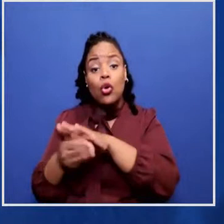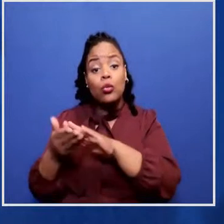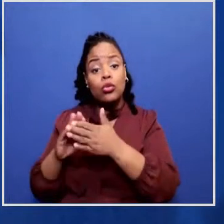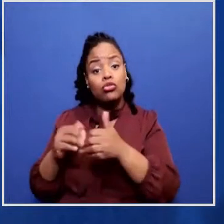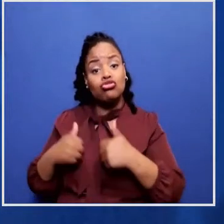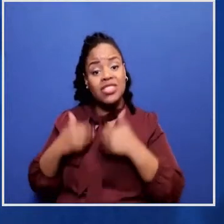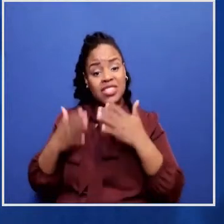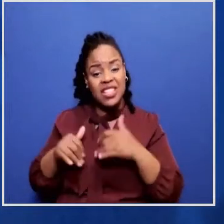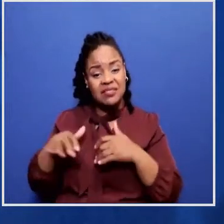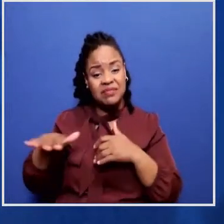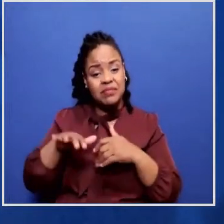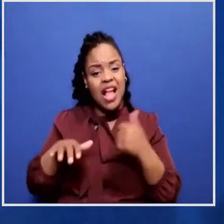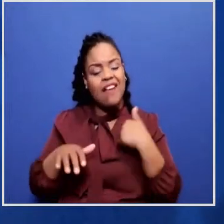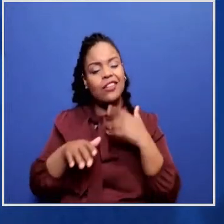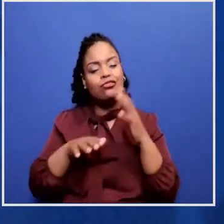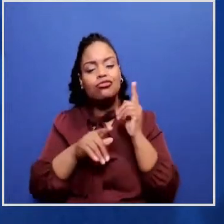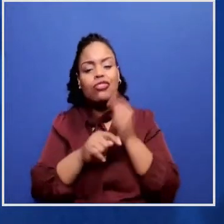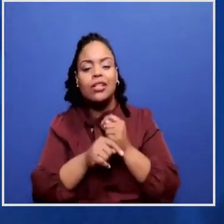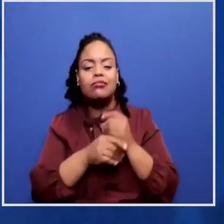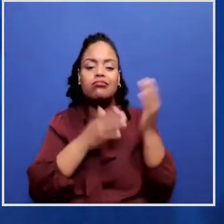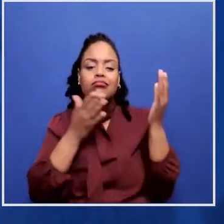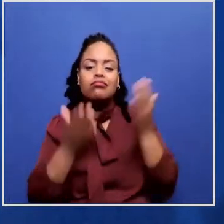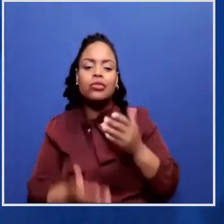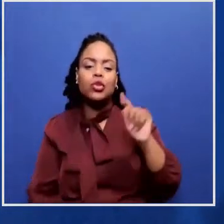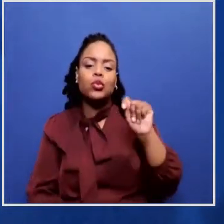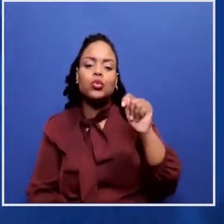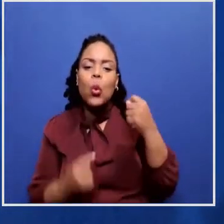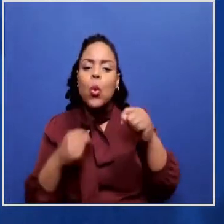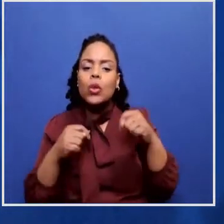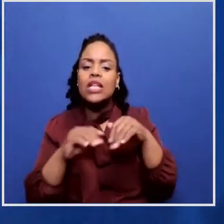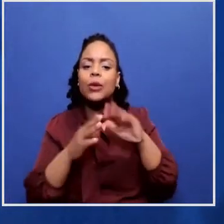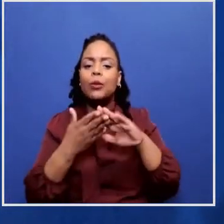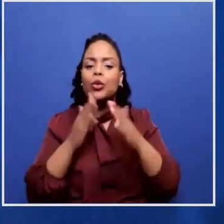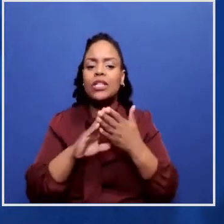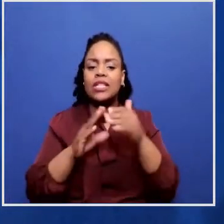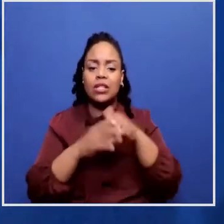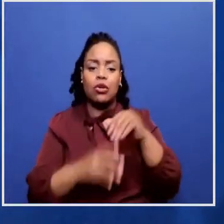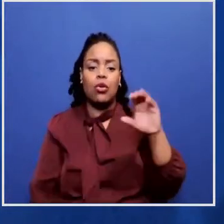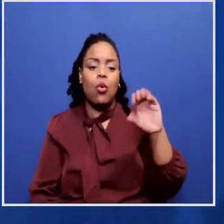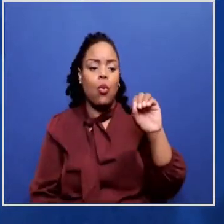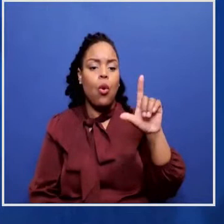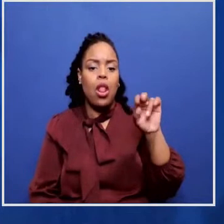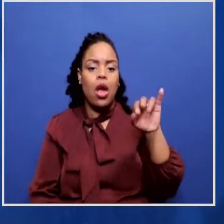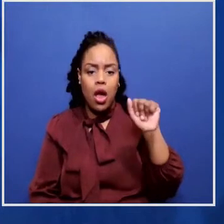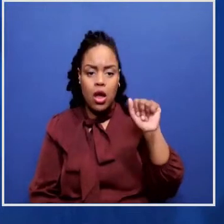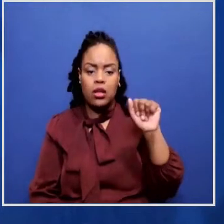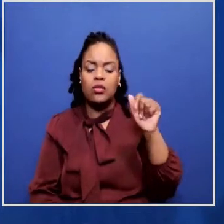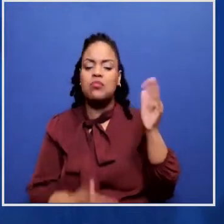WE HAD RECEIVED ENOUGH CONTRIBUTIONS TO FILL UP MORE THAN 100 BAGS OF FOOD. WE FOUND A LOCAL COMMUNITY RESIDENT WHO HAD THE TRADITION